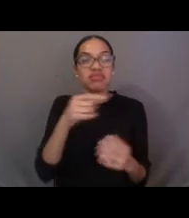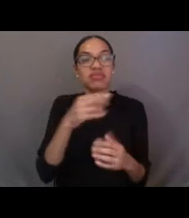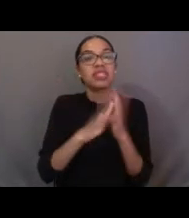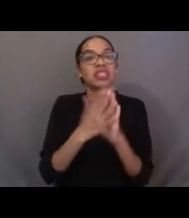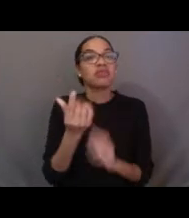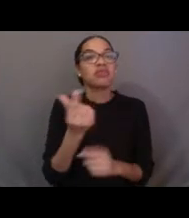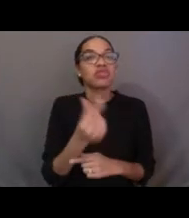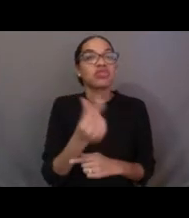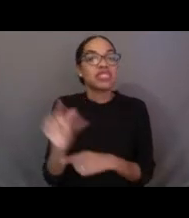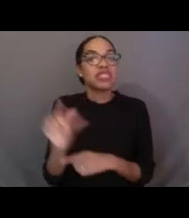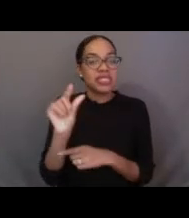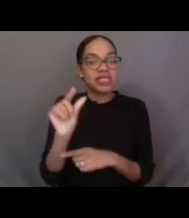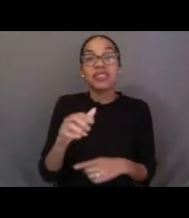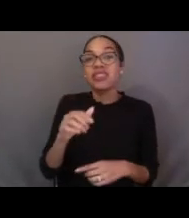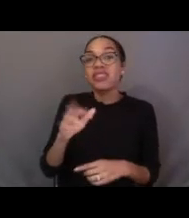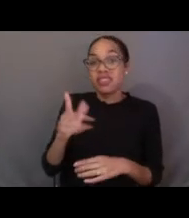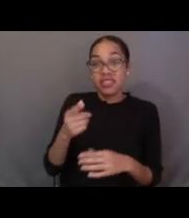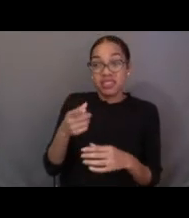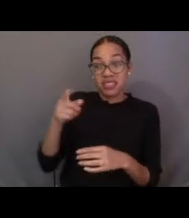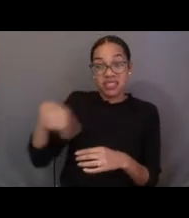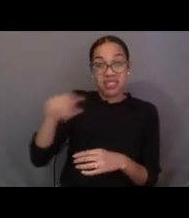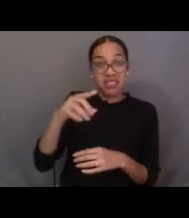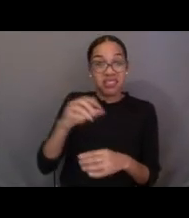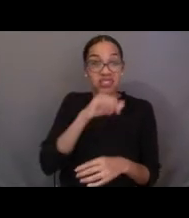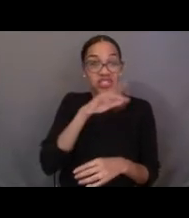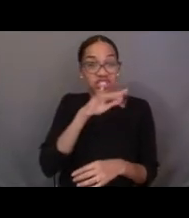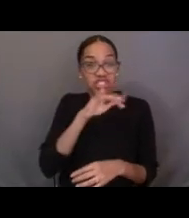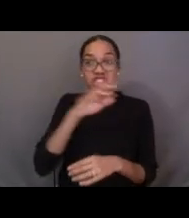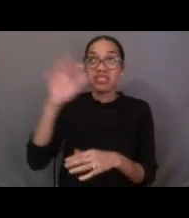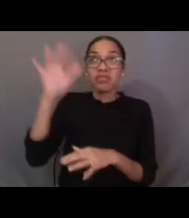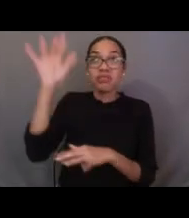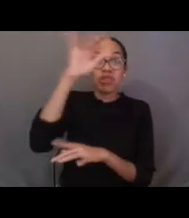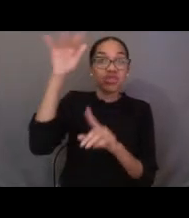This is more just natural growth in the water. But a really important thing to know